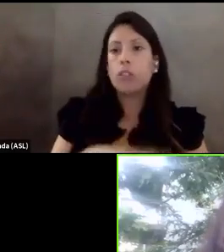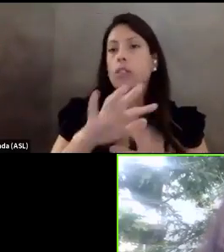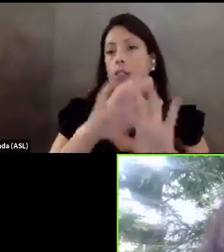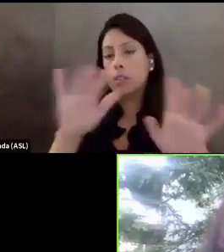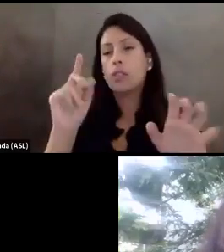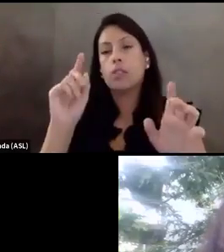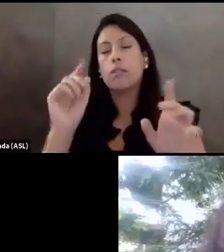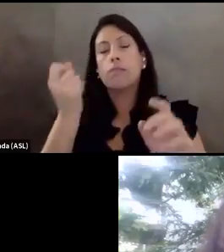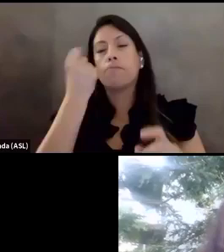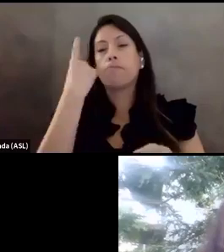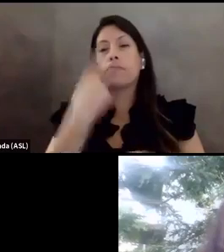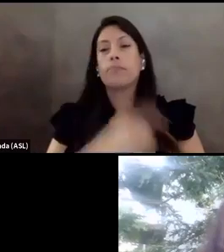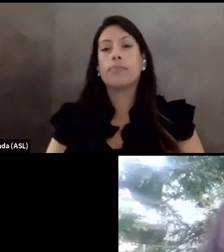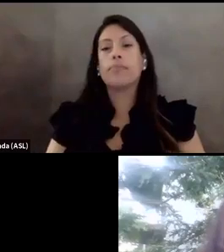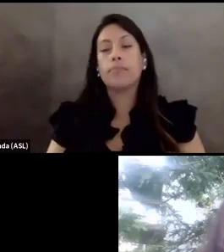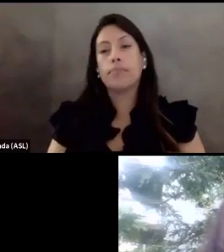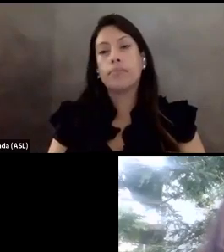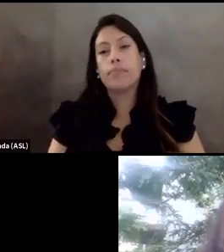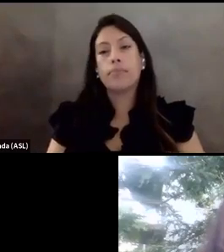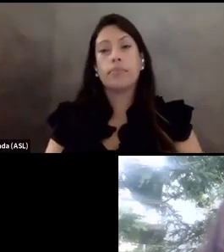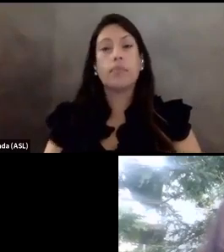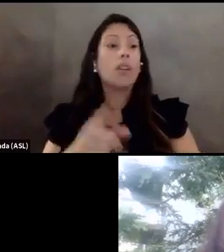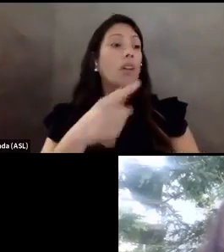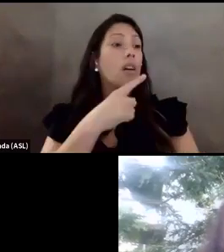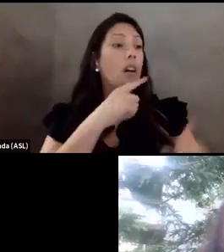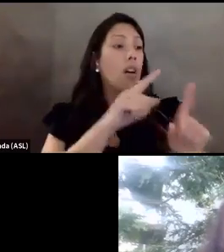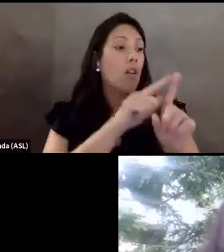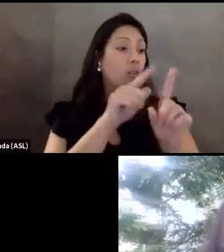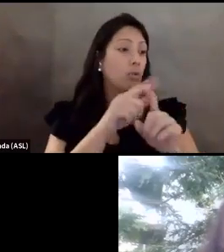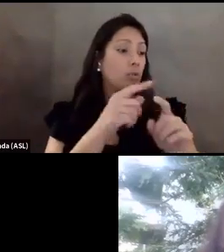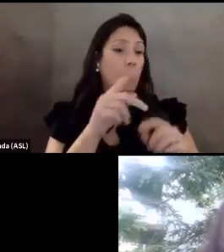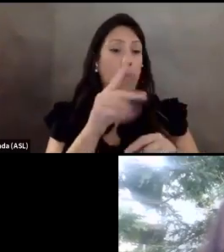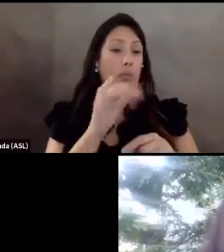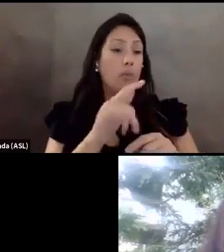And we also want to let our viewers know that, as we mentioned before, there is a